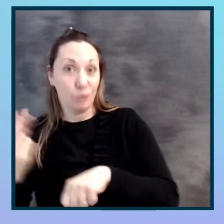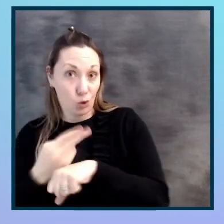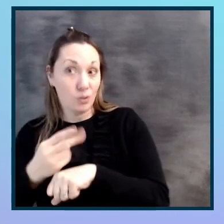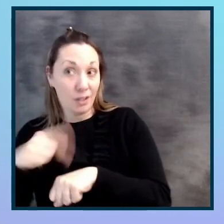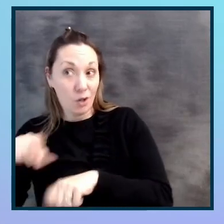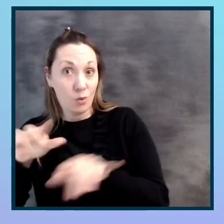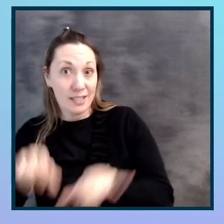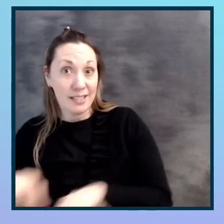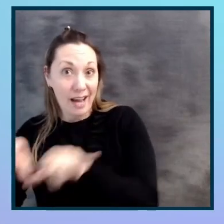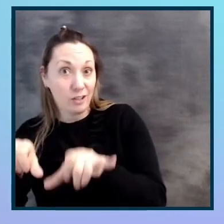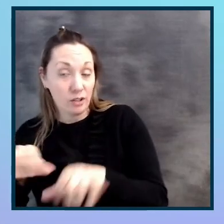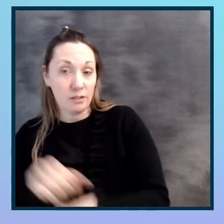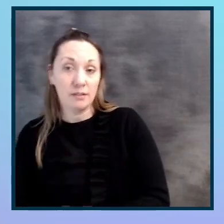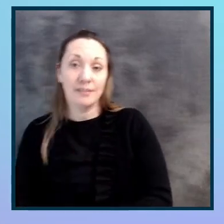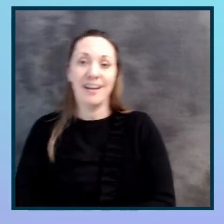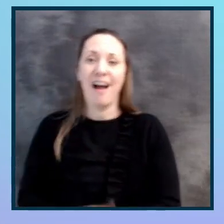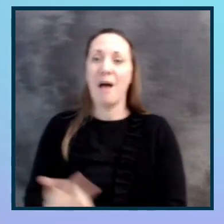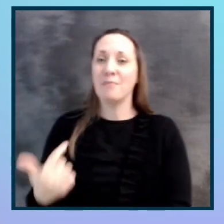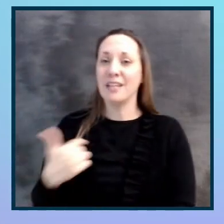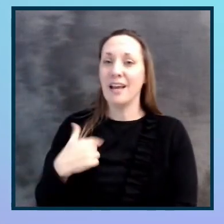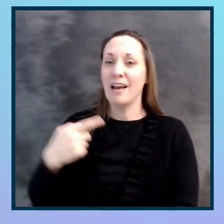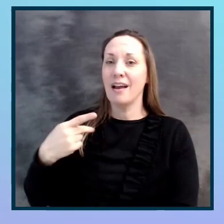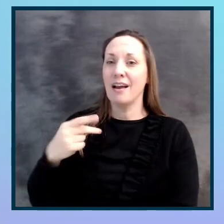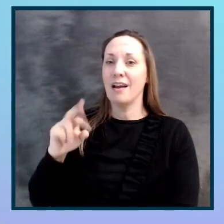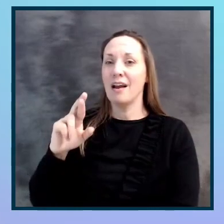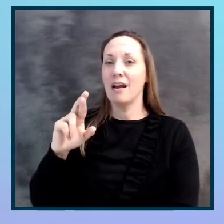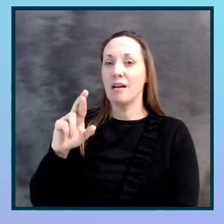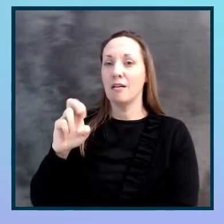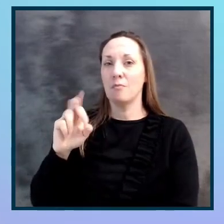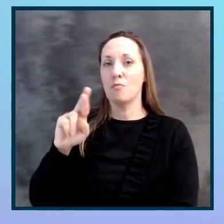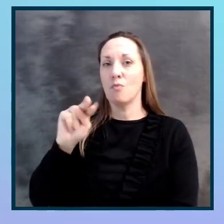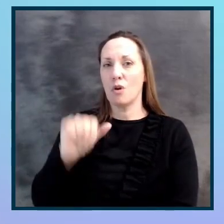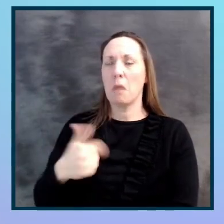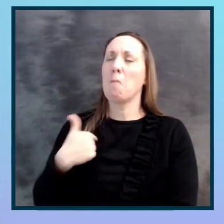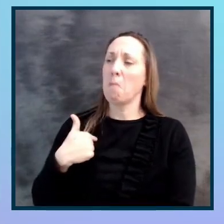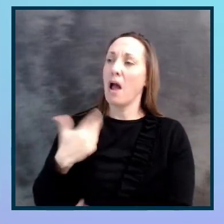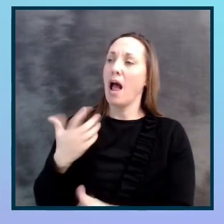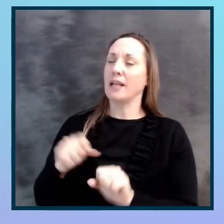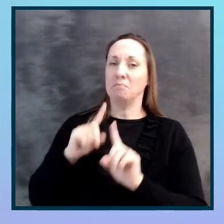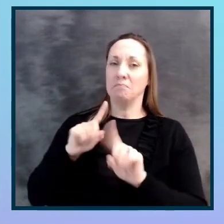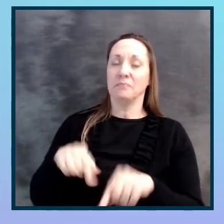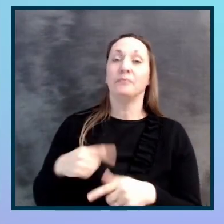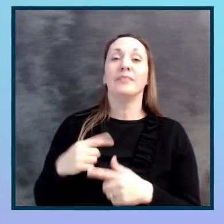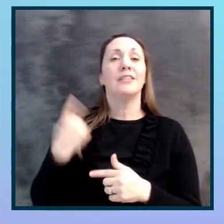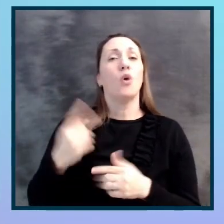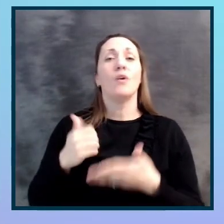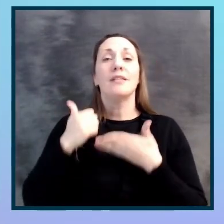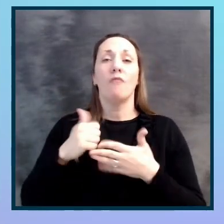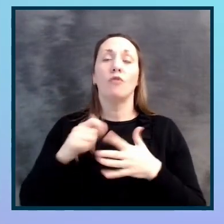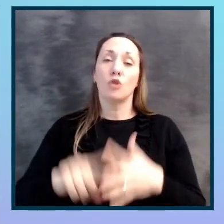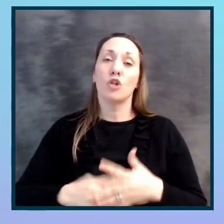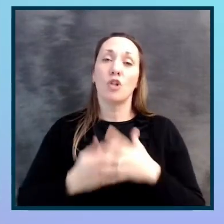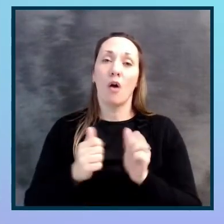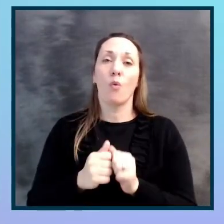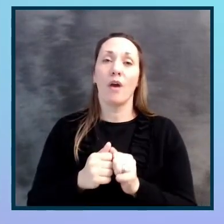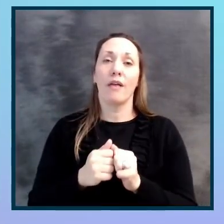Yeah, I can speak to this. So I would say that it's always helpful to start with an existing set of standards.